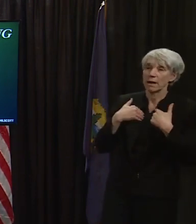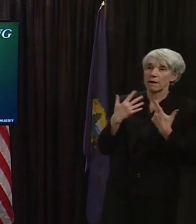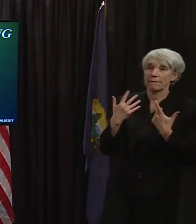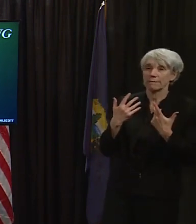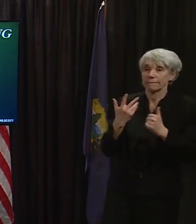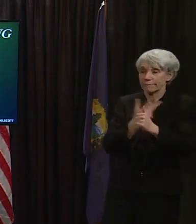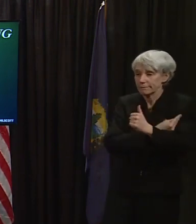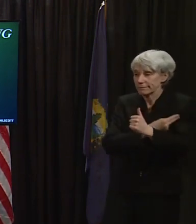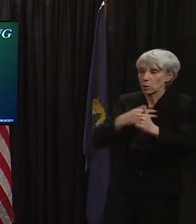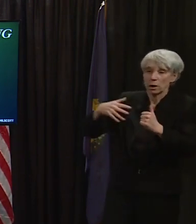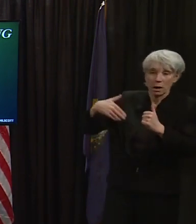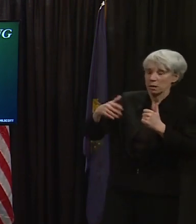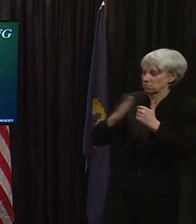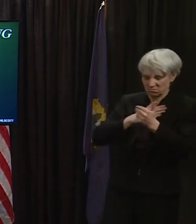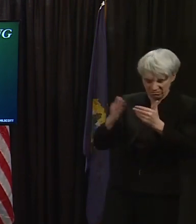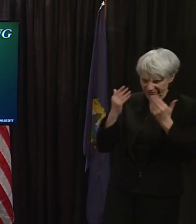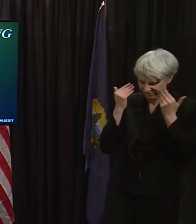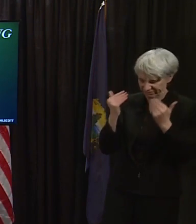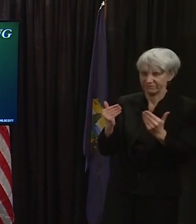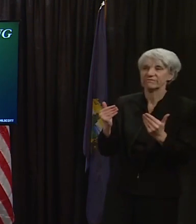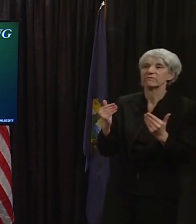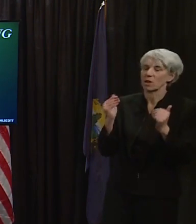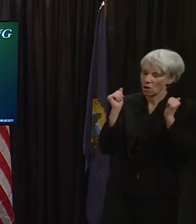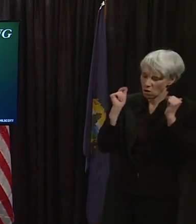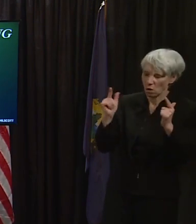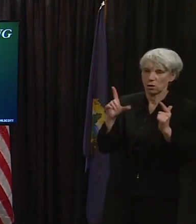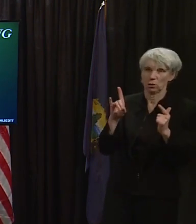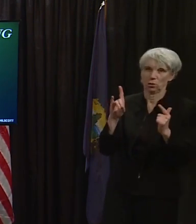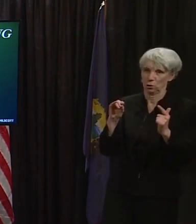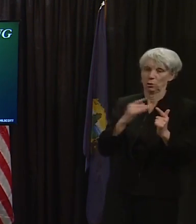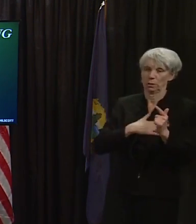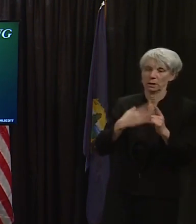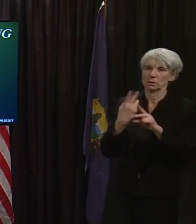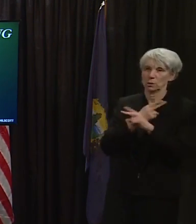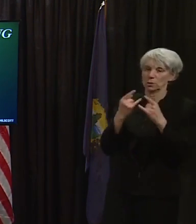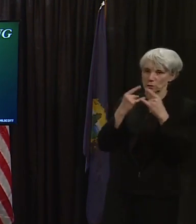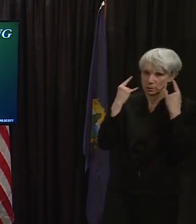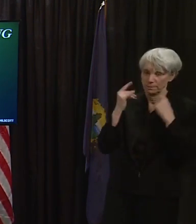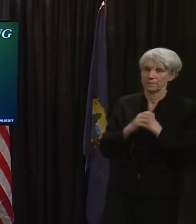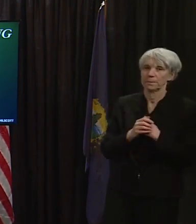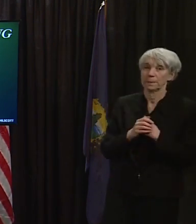And speaking of vaccines, we strongly encourage all eligible to be vaccinated,